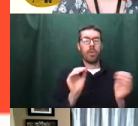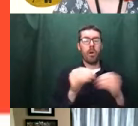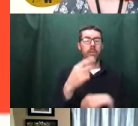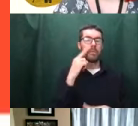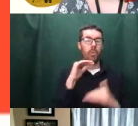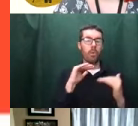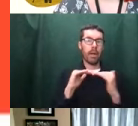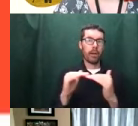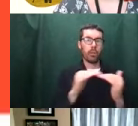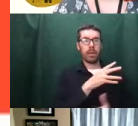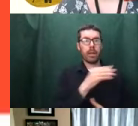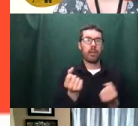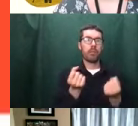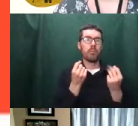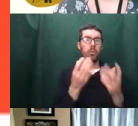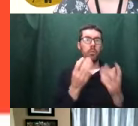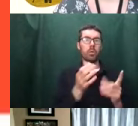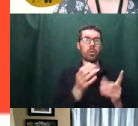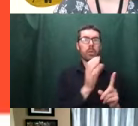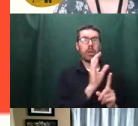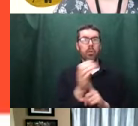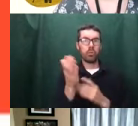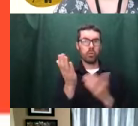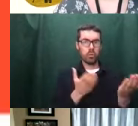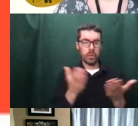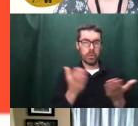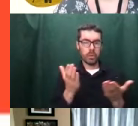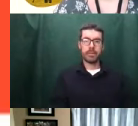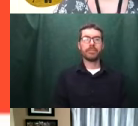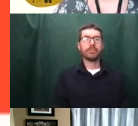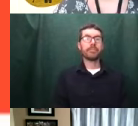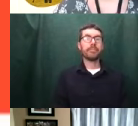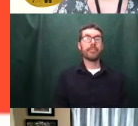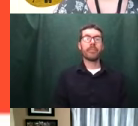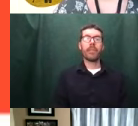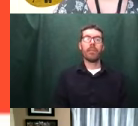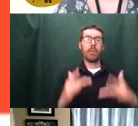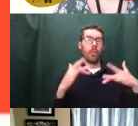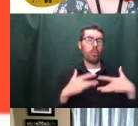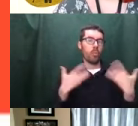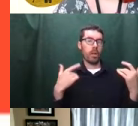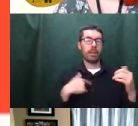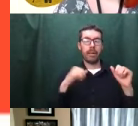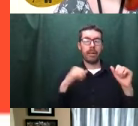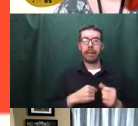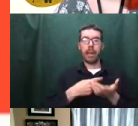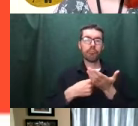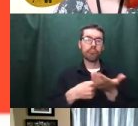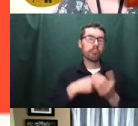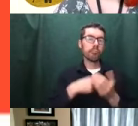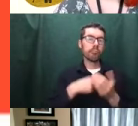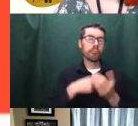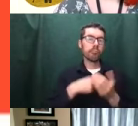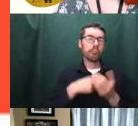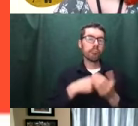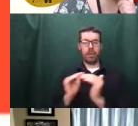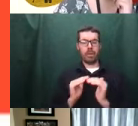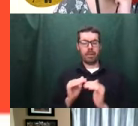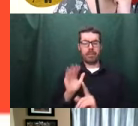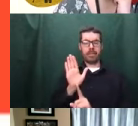services. I get the pleasure to talk about how equity impacts all Oregonians with intellectual